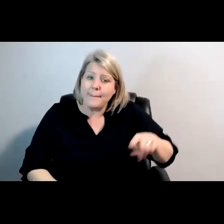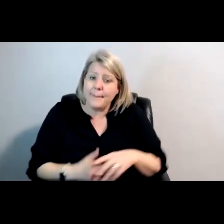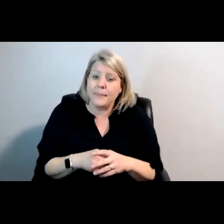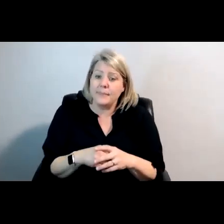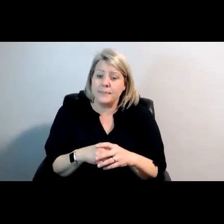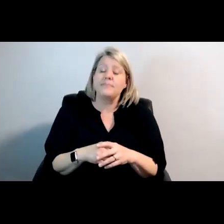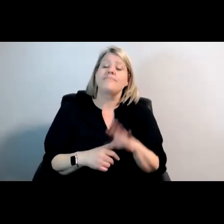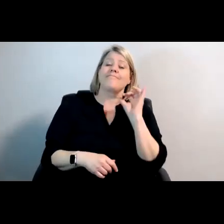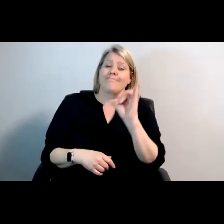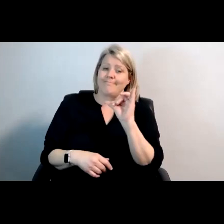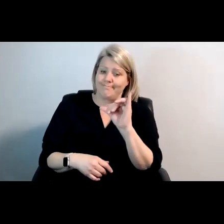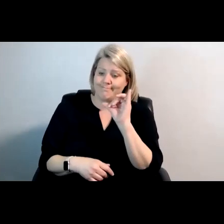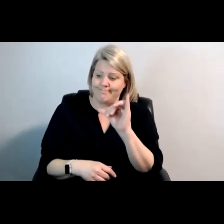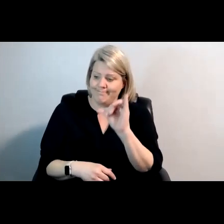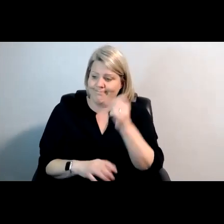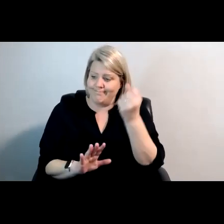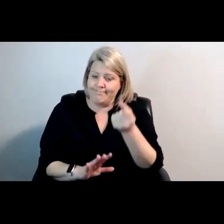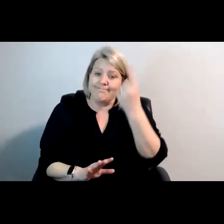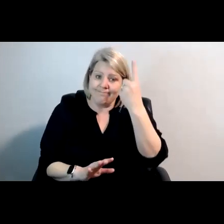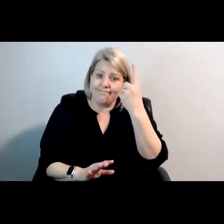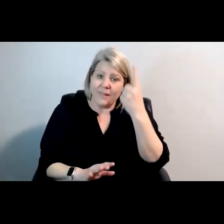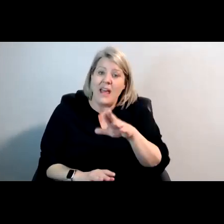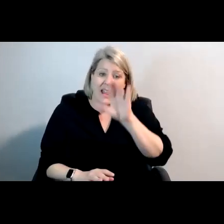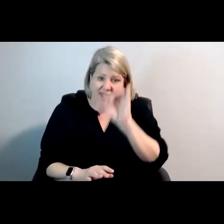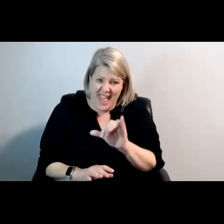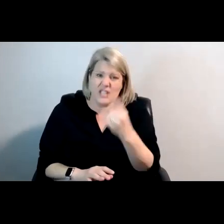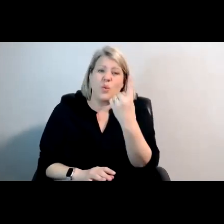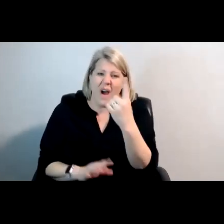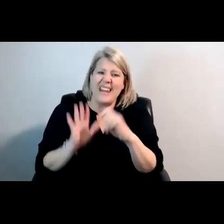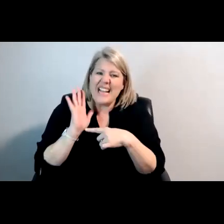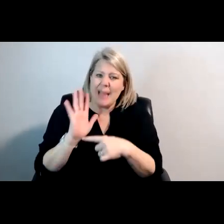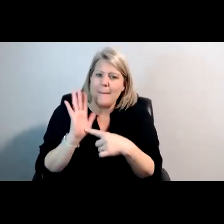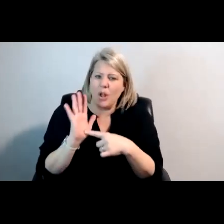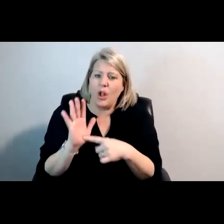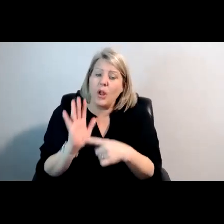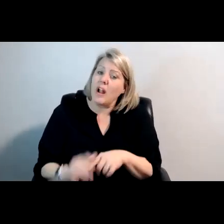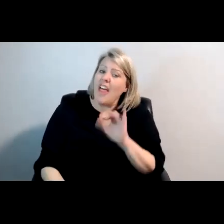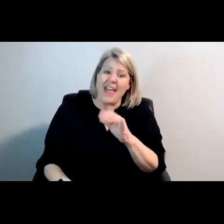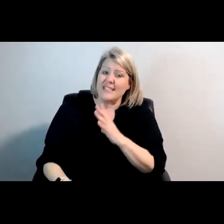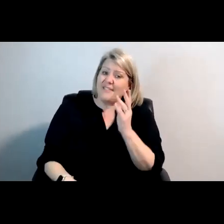That's one perspective I can think of. [Tina] Got it. That's fine.